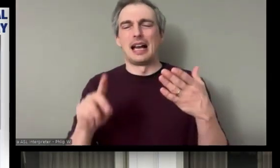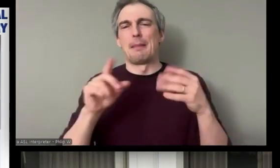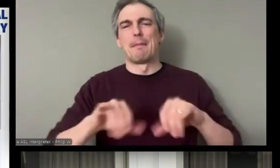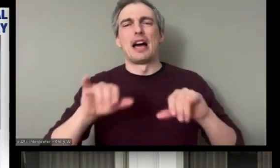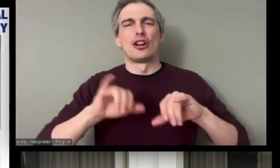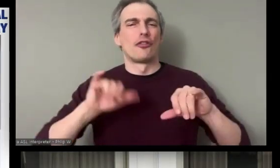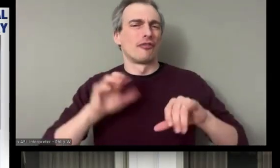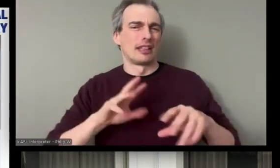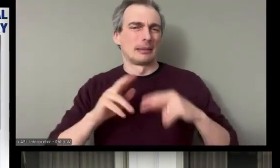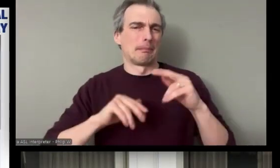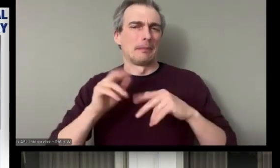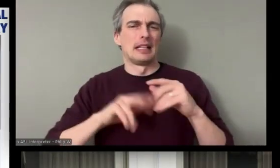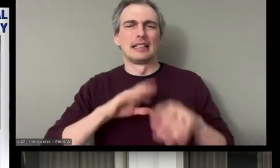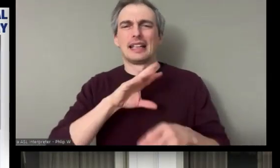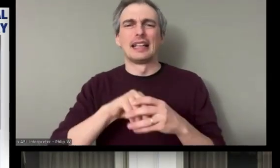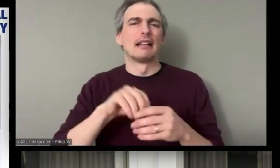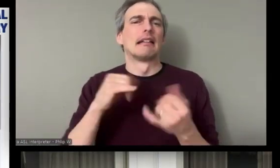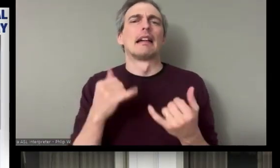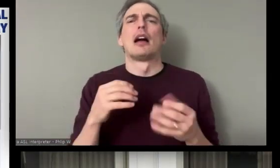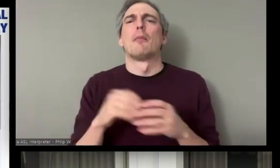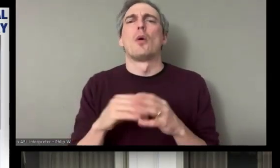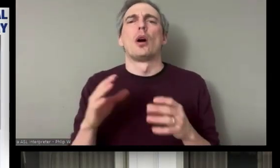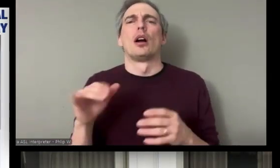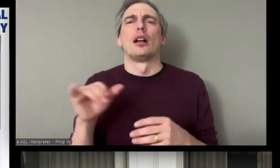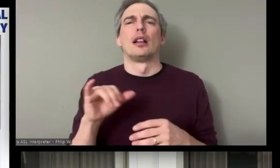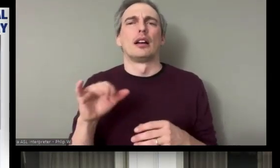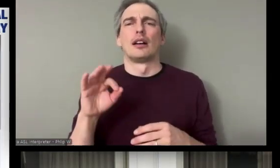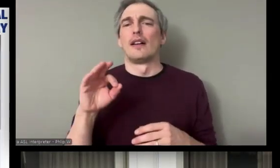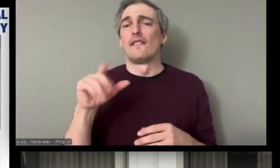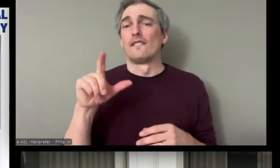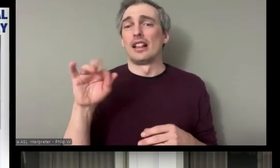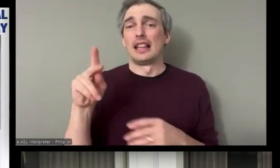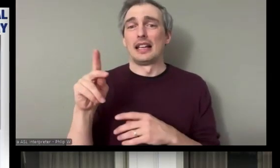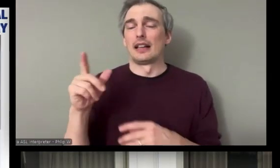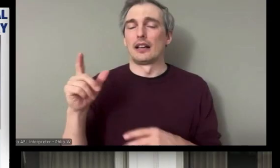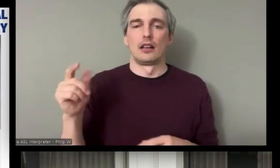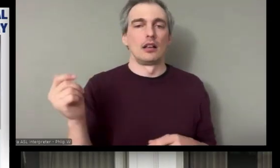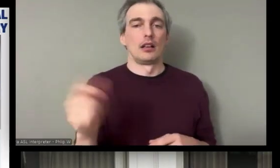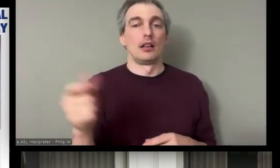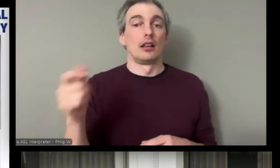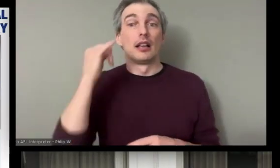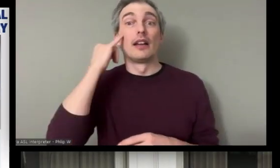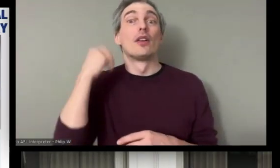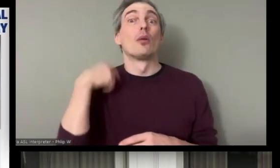maybe more of a flick gesture. Where if I wanted to grab that chair right there, I could flick my hand at it, and